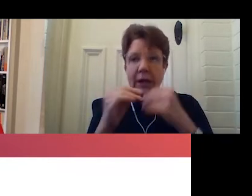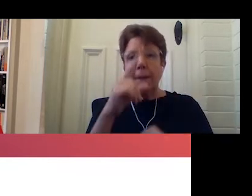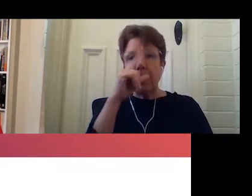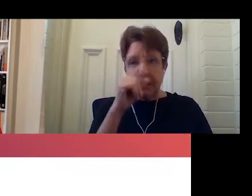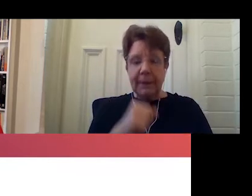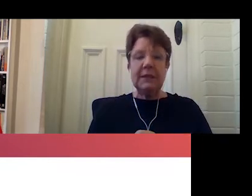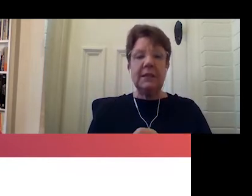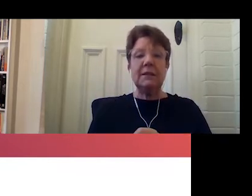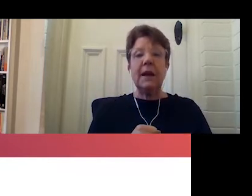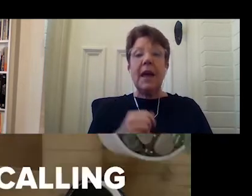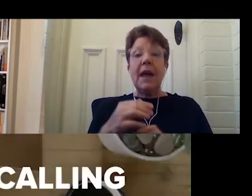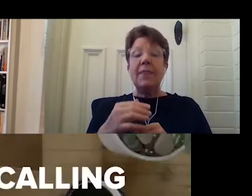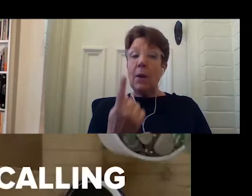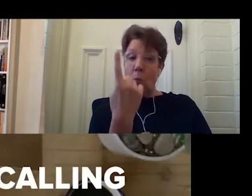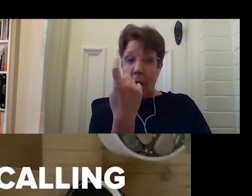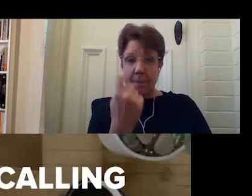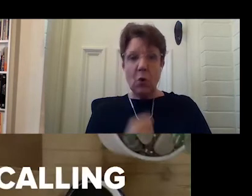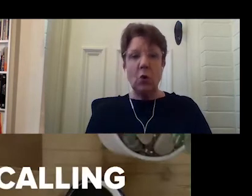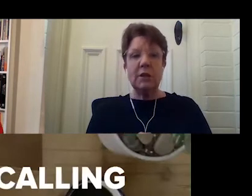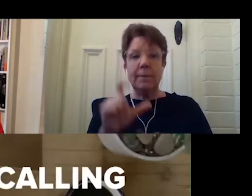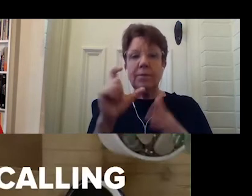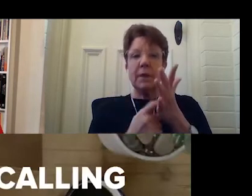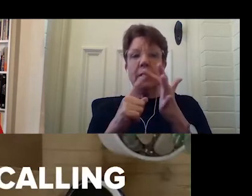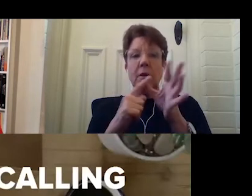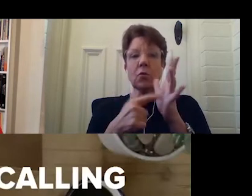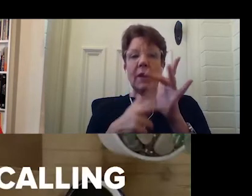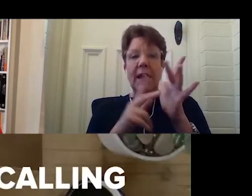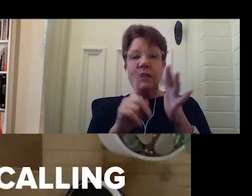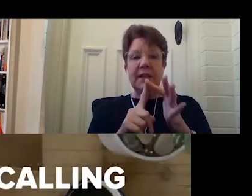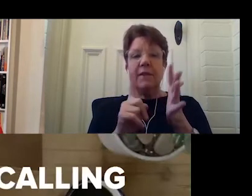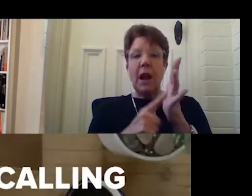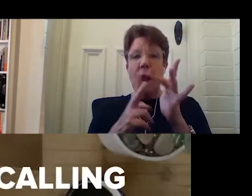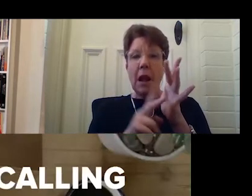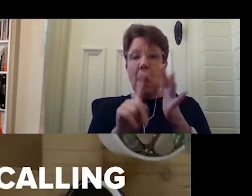The final one is called Creativelive.com, again, they have a